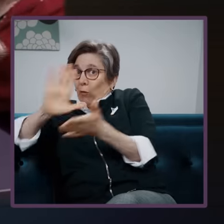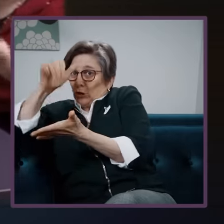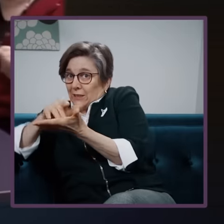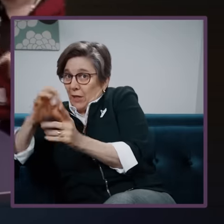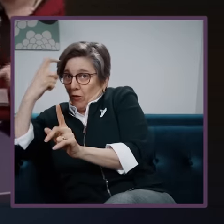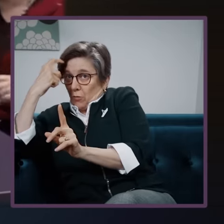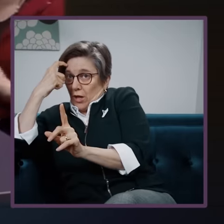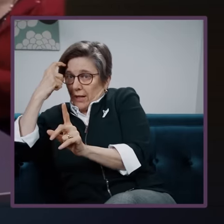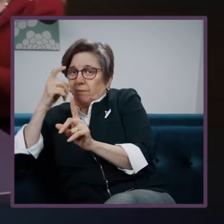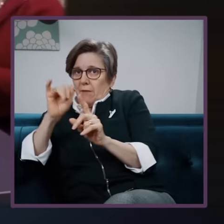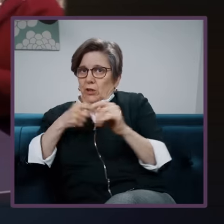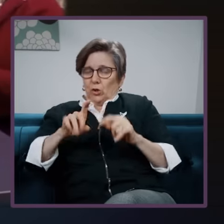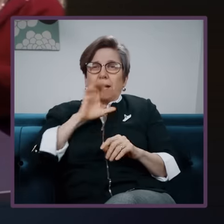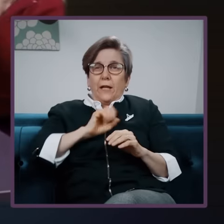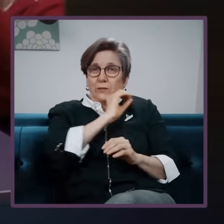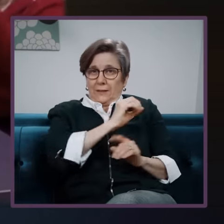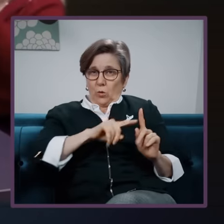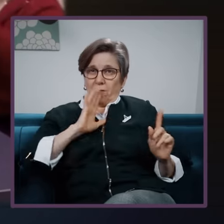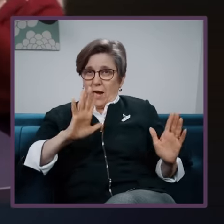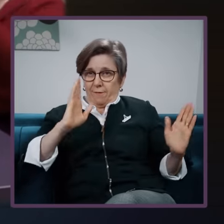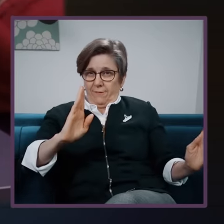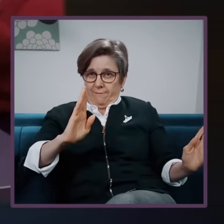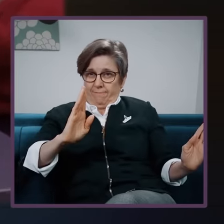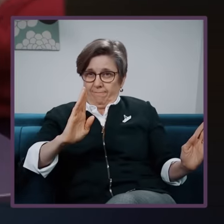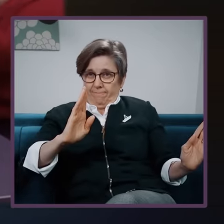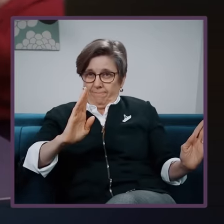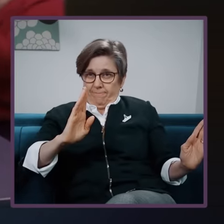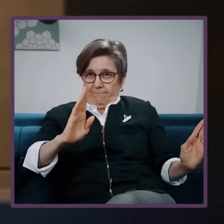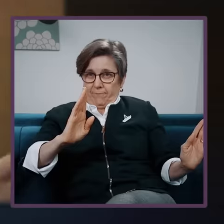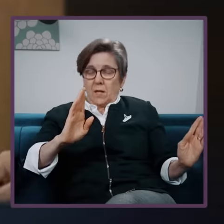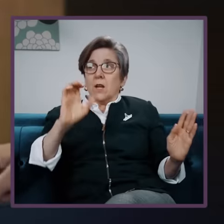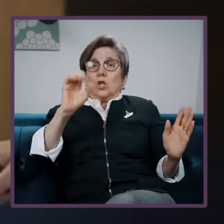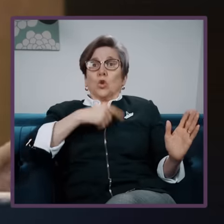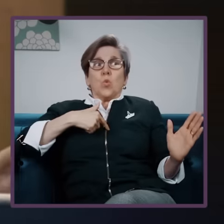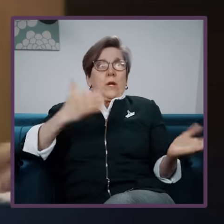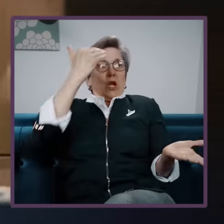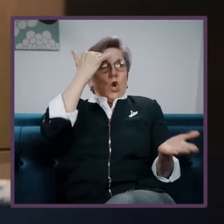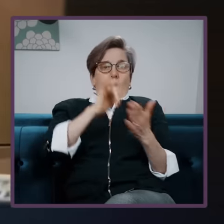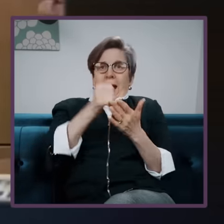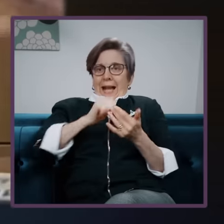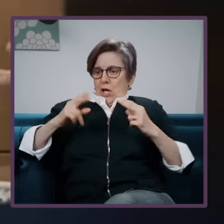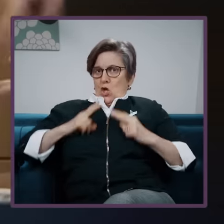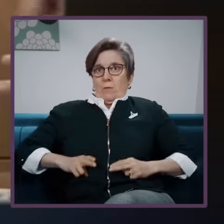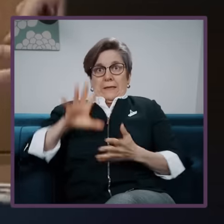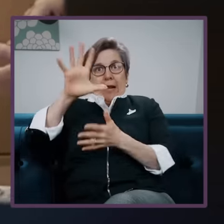you know, the language to be actually mapped to the language mapping center of the brain is between the ages of birth and five. So we know that any human being